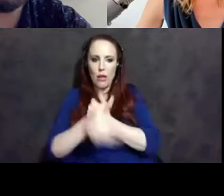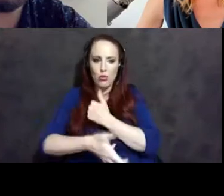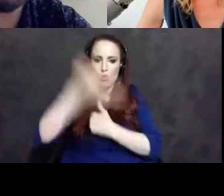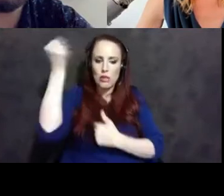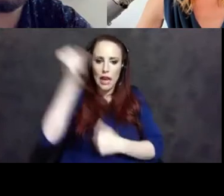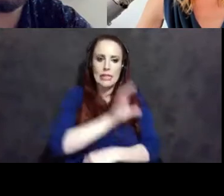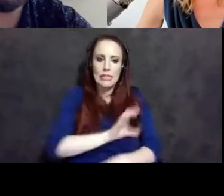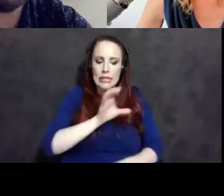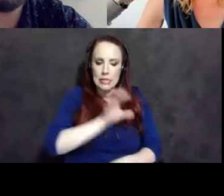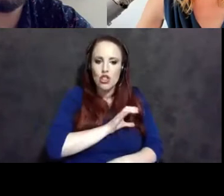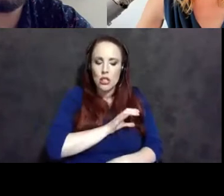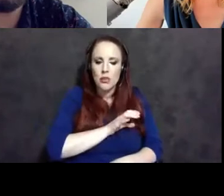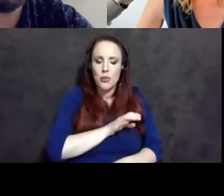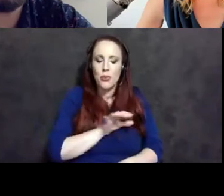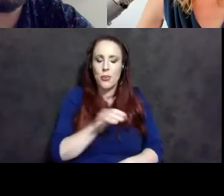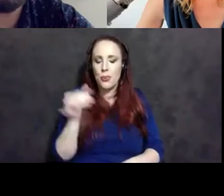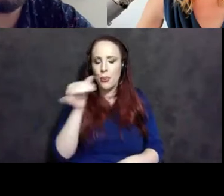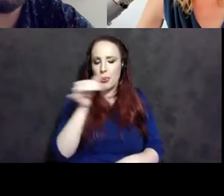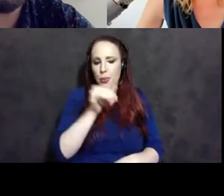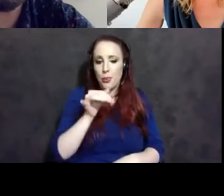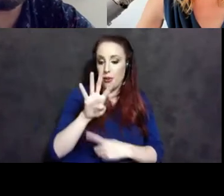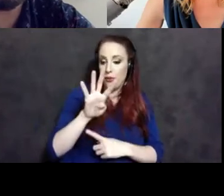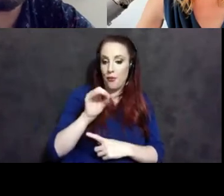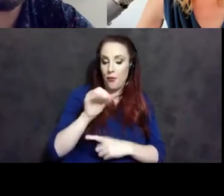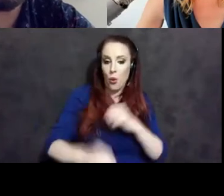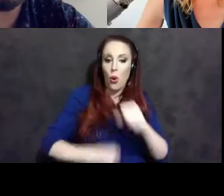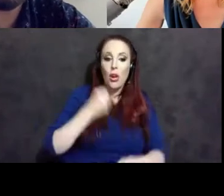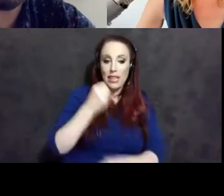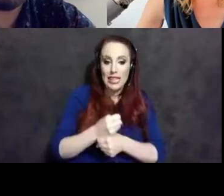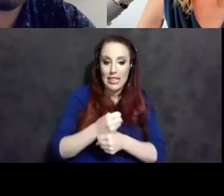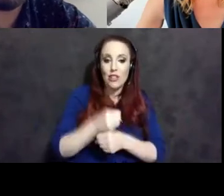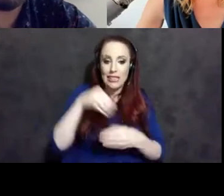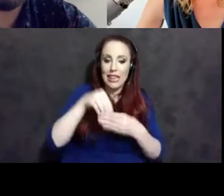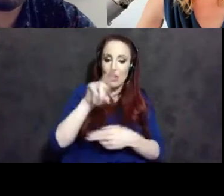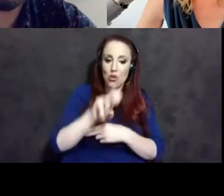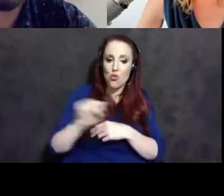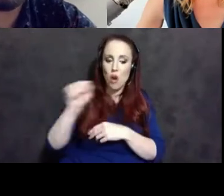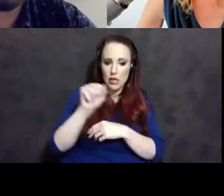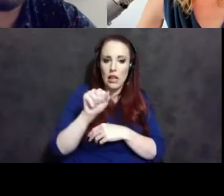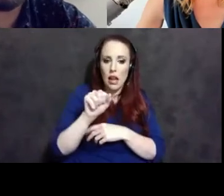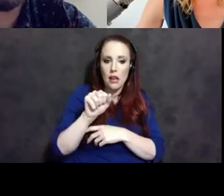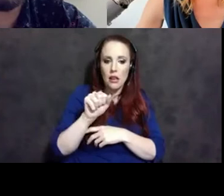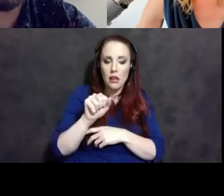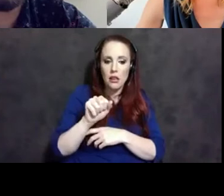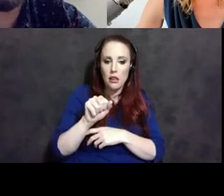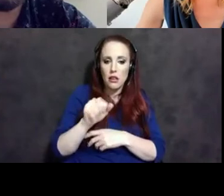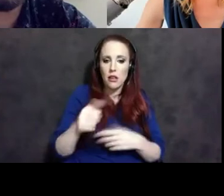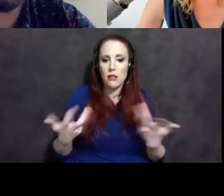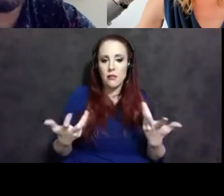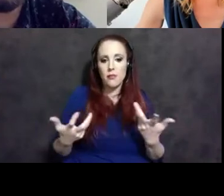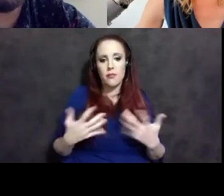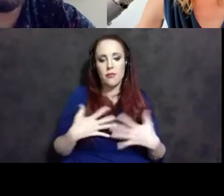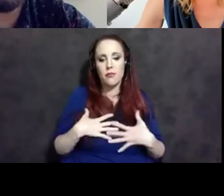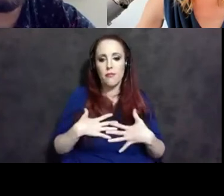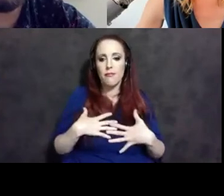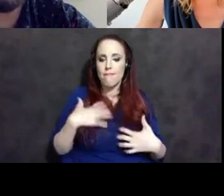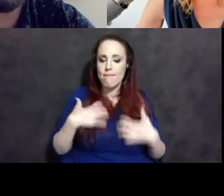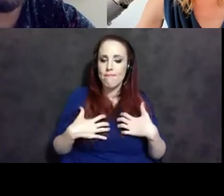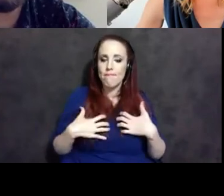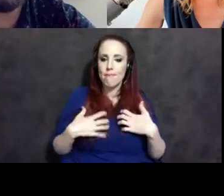And for the 40 years she stayed in the United States, she was constantly on the verge of